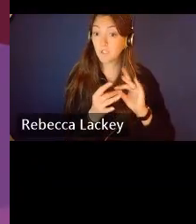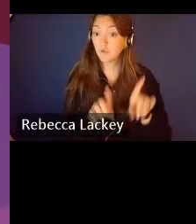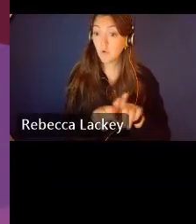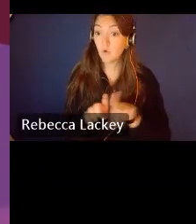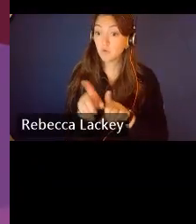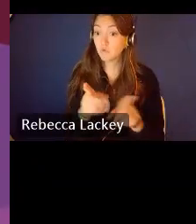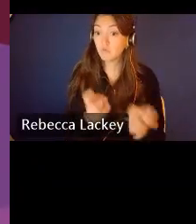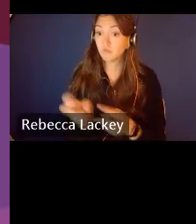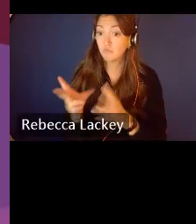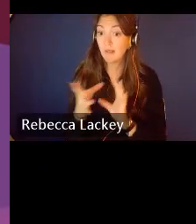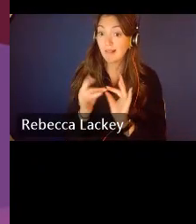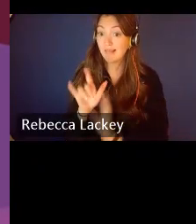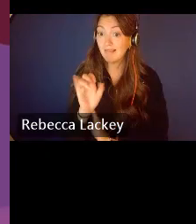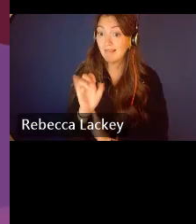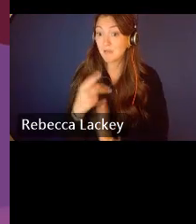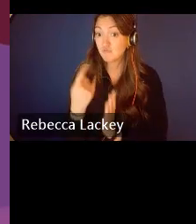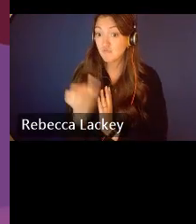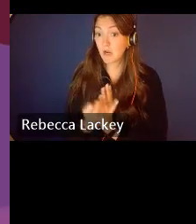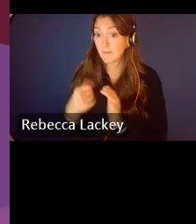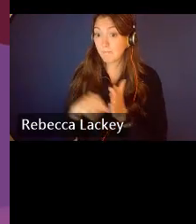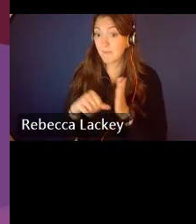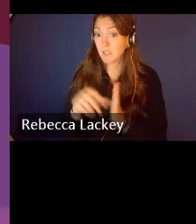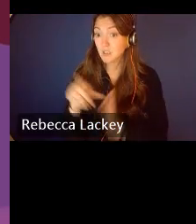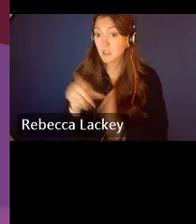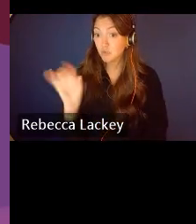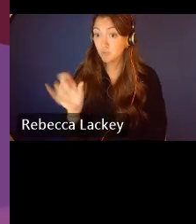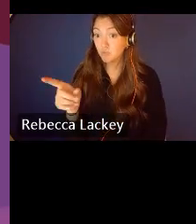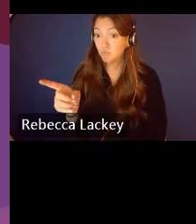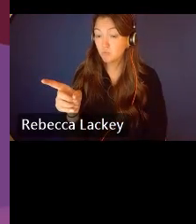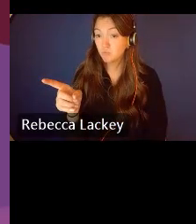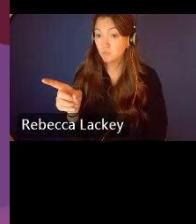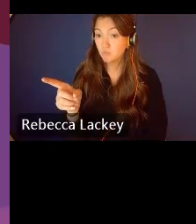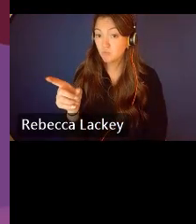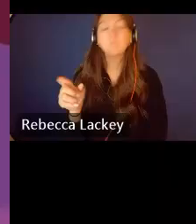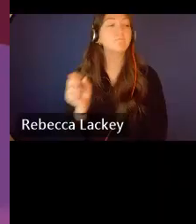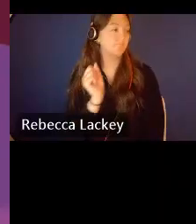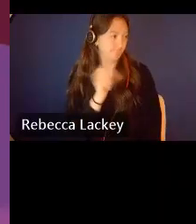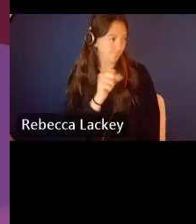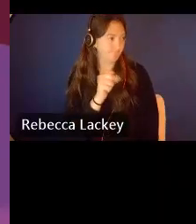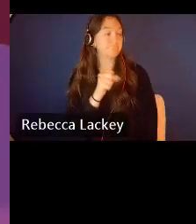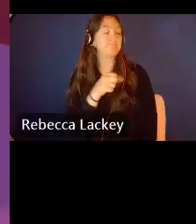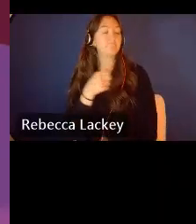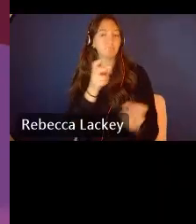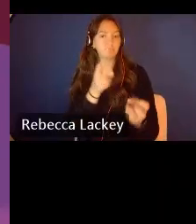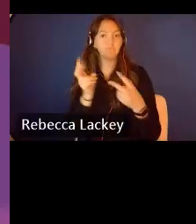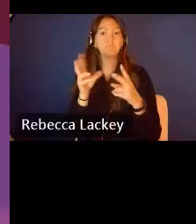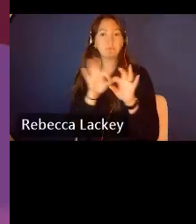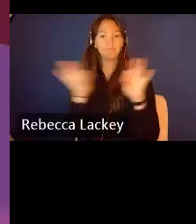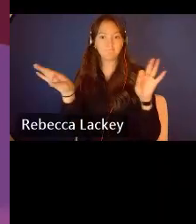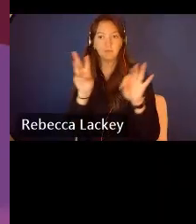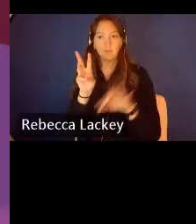that link to the project web page in the chat? Yeah, there is a link to the to the Widman Road